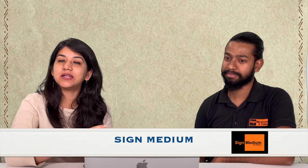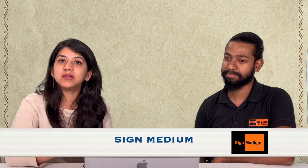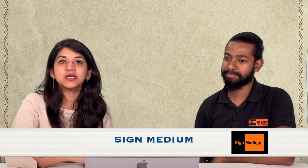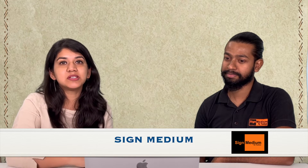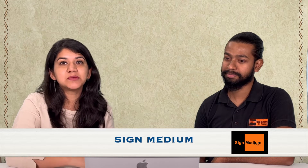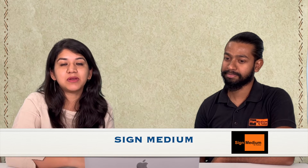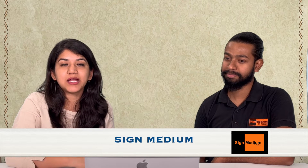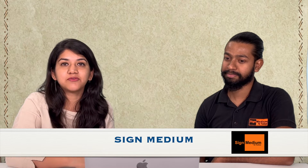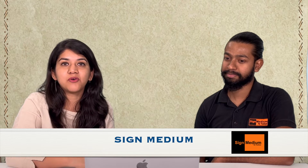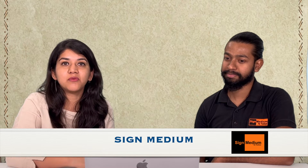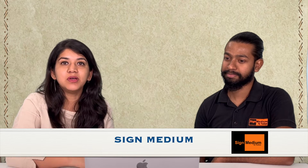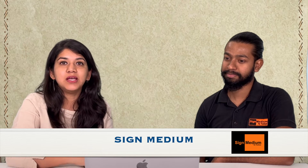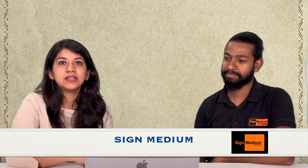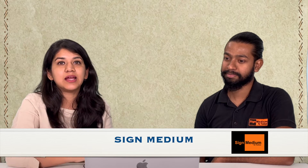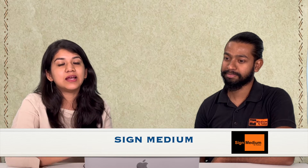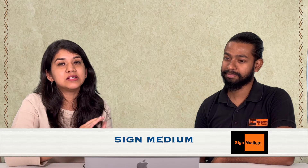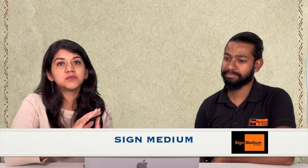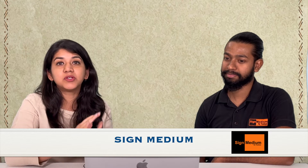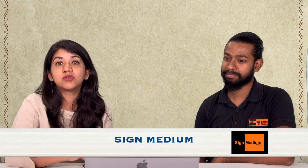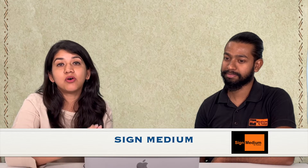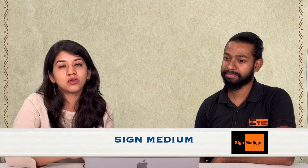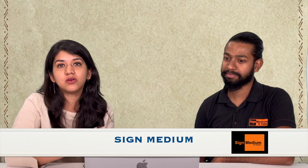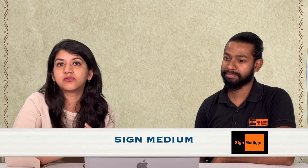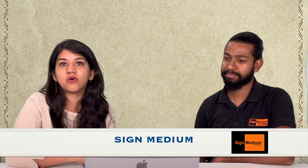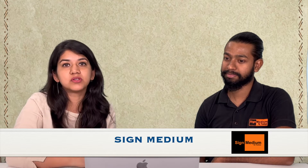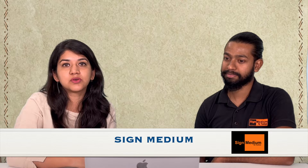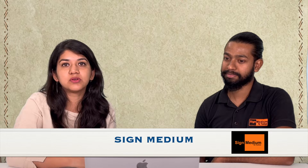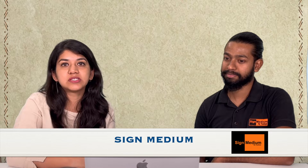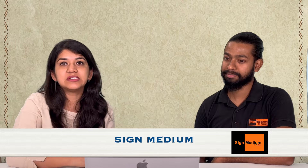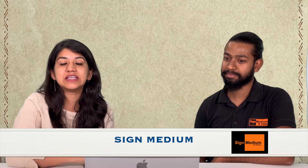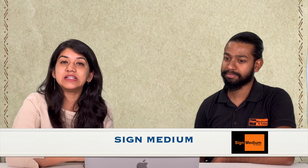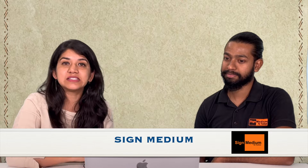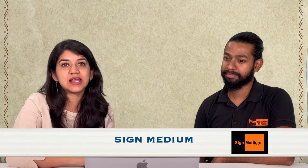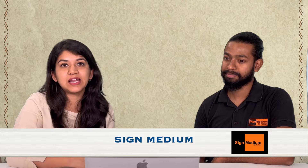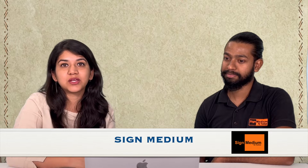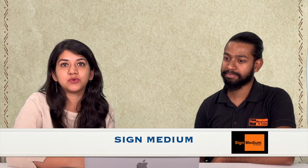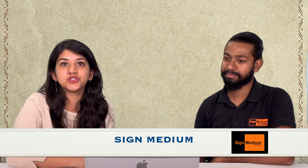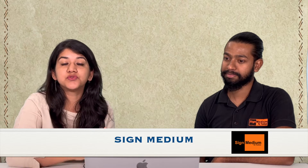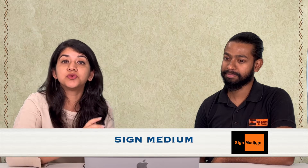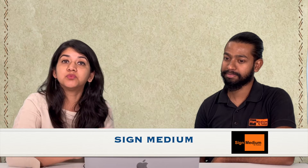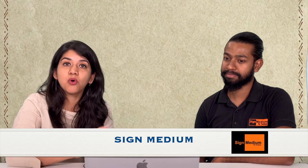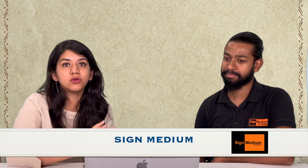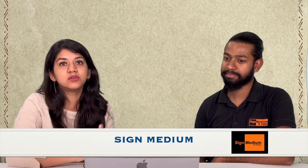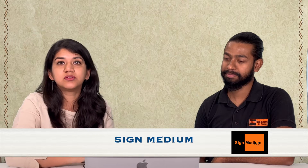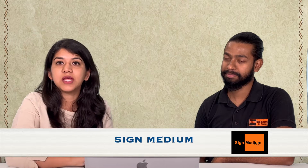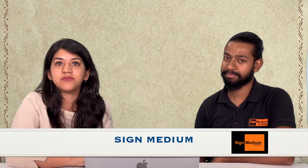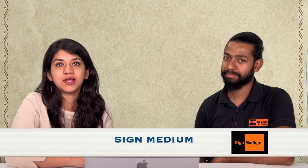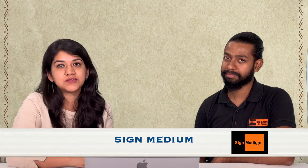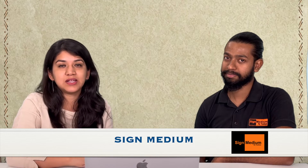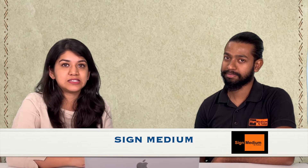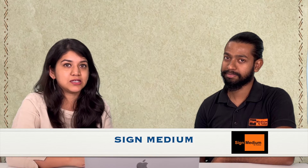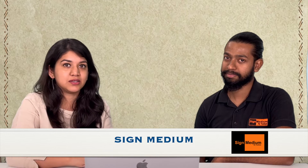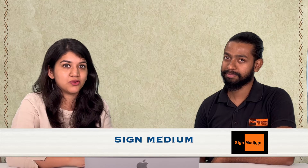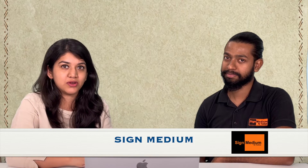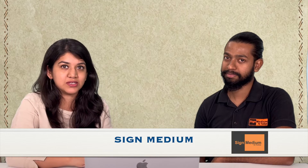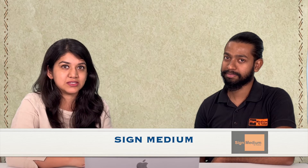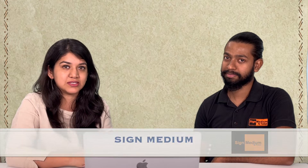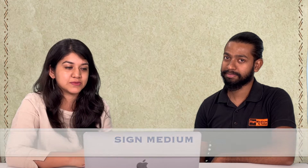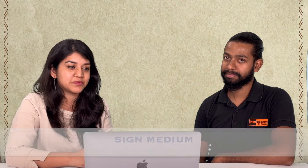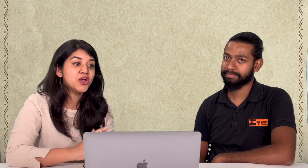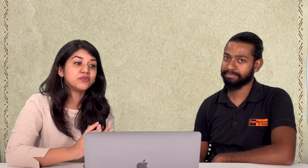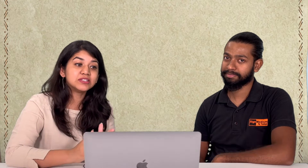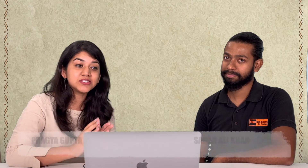Sign Medium is a platform that has a plethora of courses in sign language for both de as well as hearing audiences.